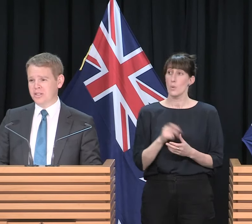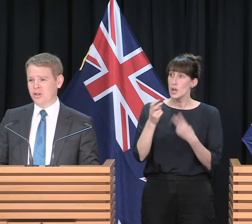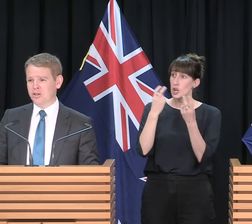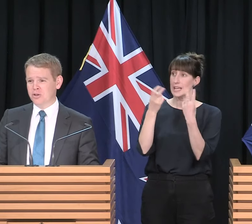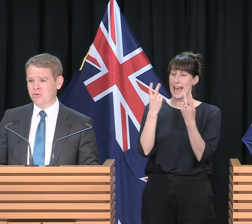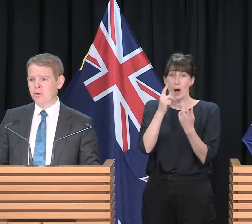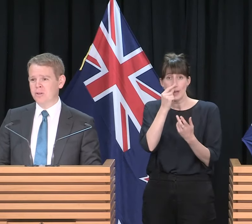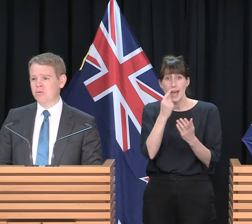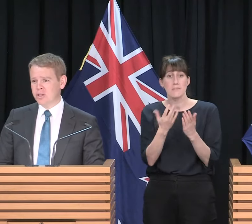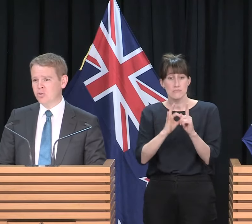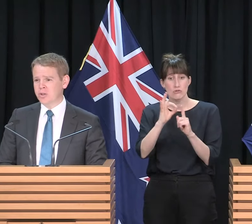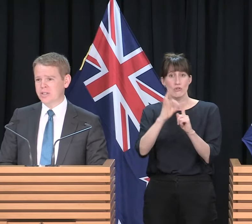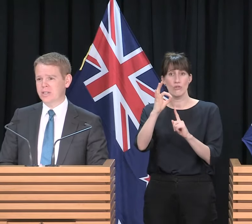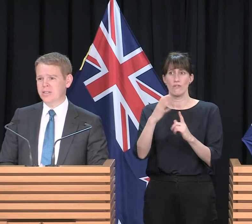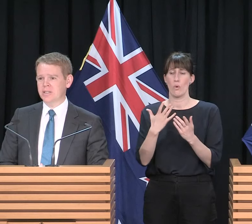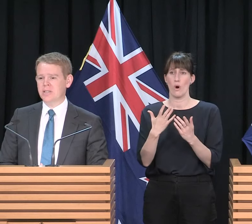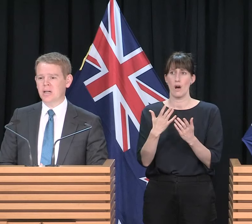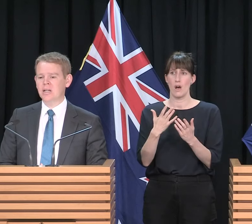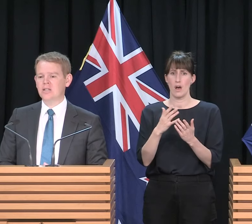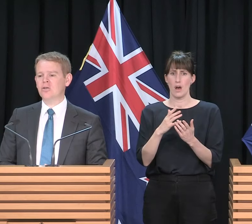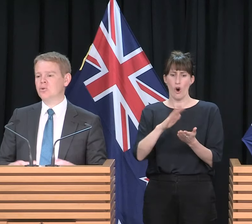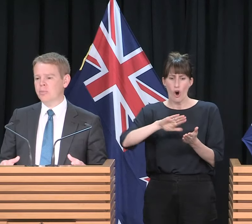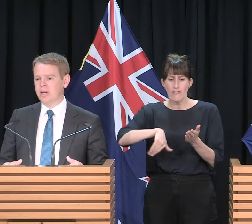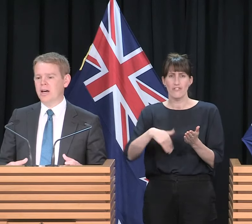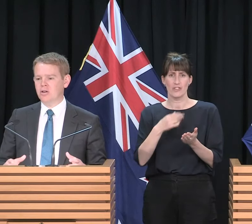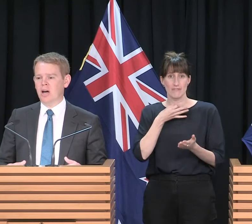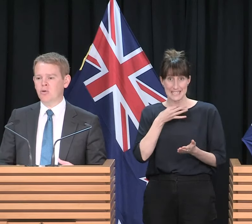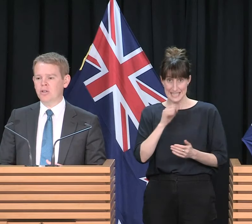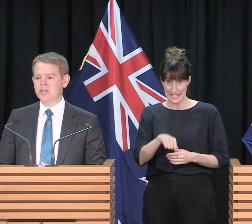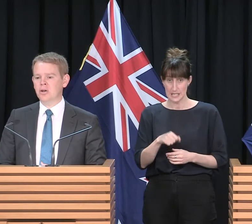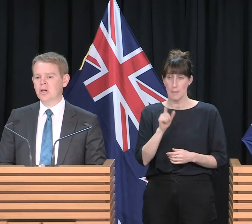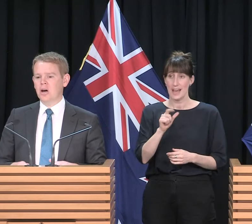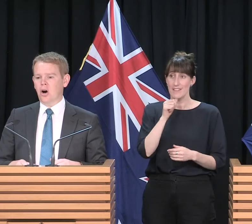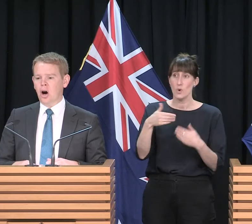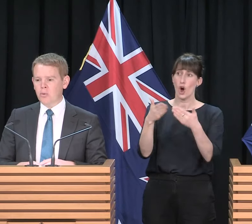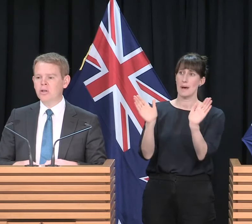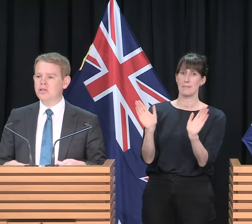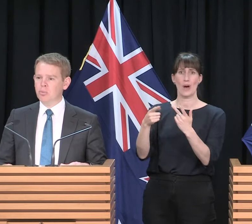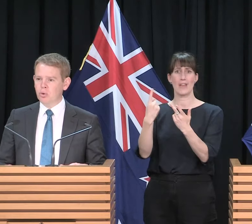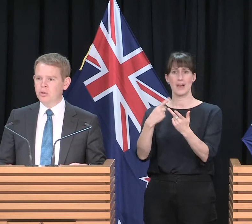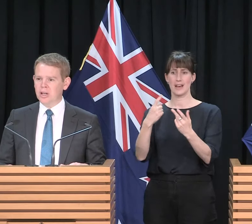New Zealand. If we move to Alert Level 2,